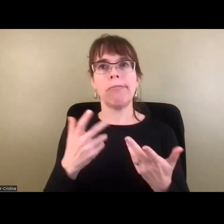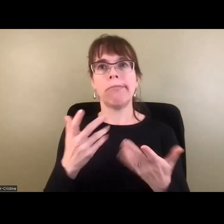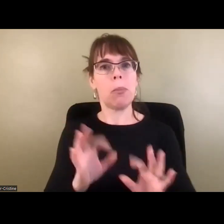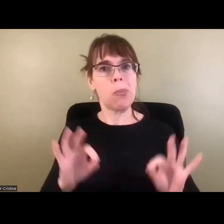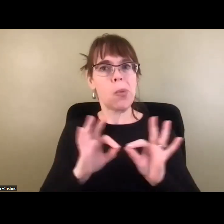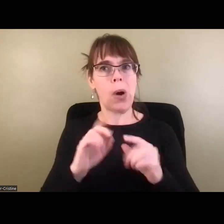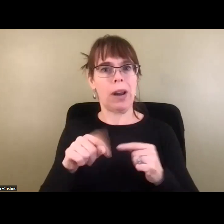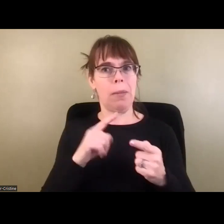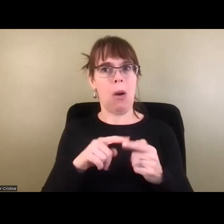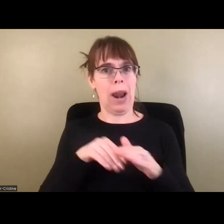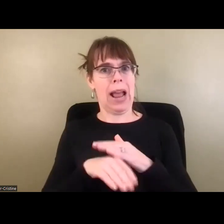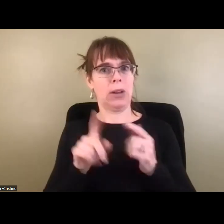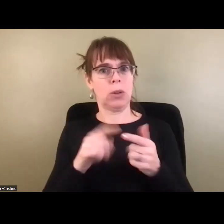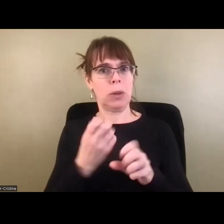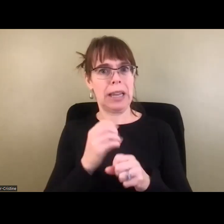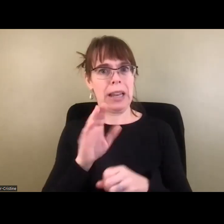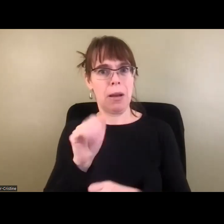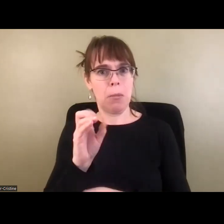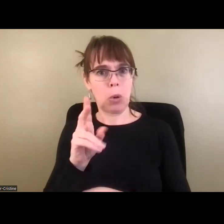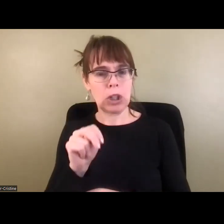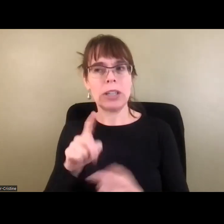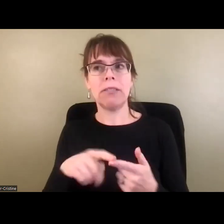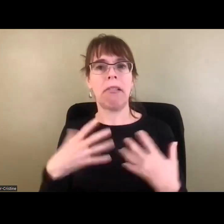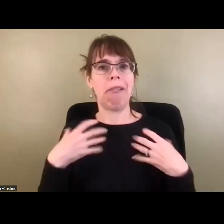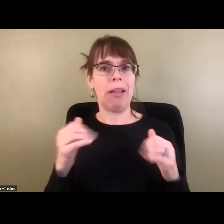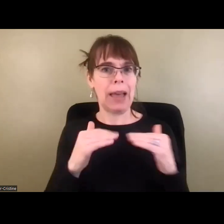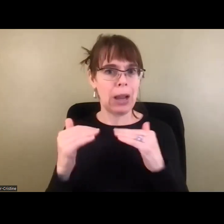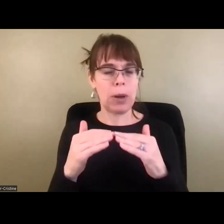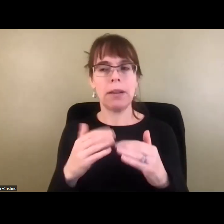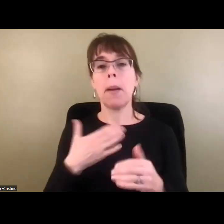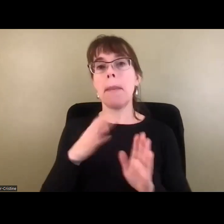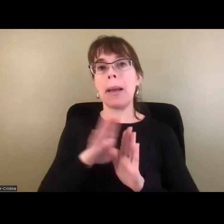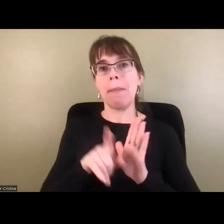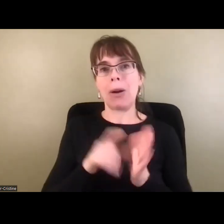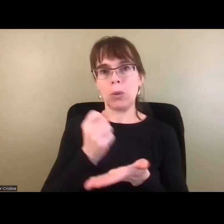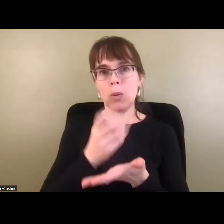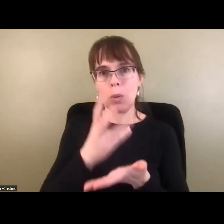abortion access. The importance of health equity. My Background is in social work and public policy.